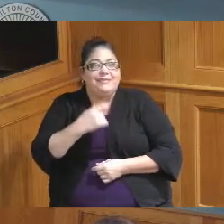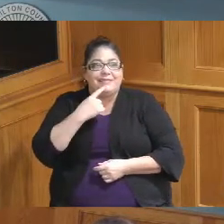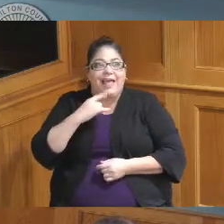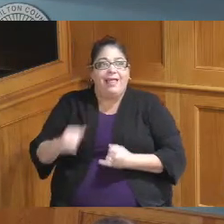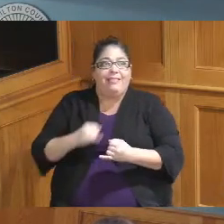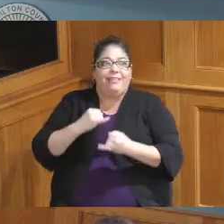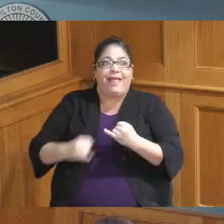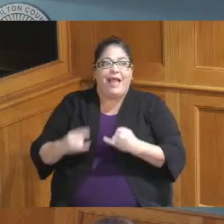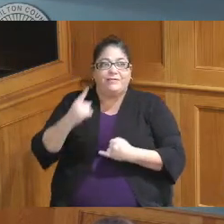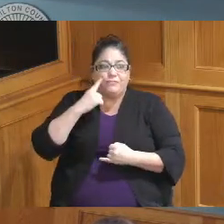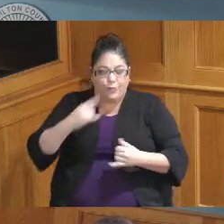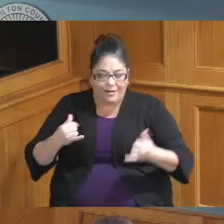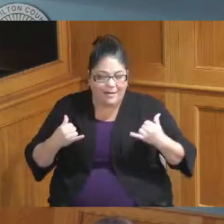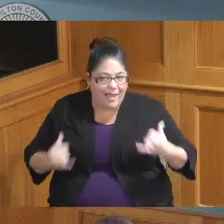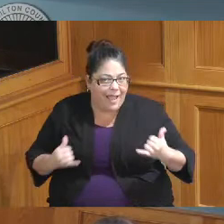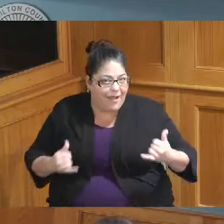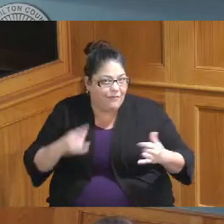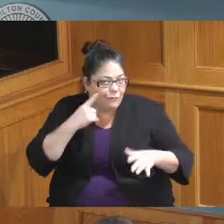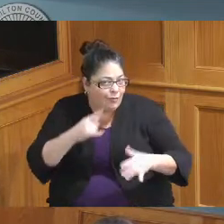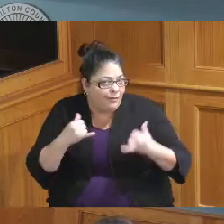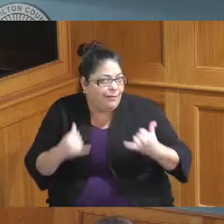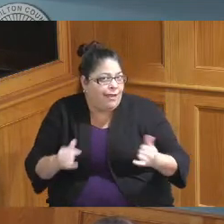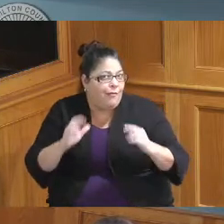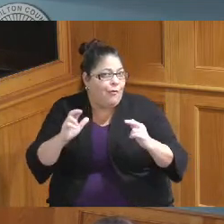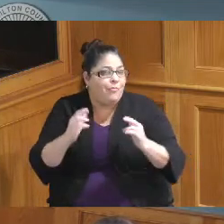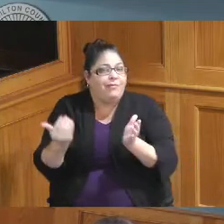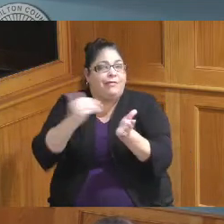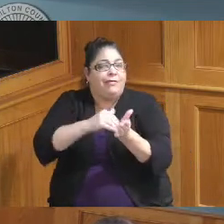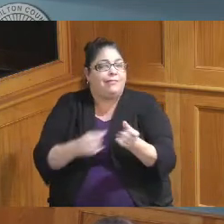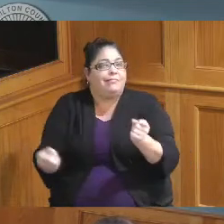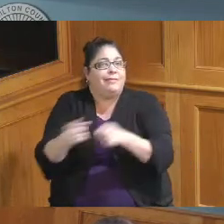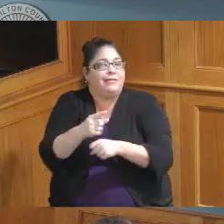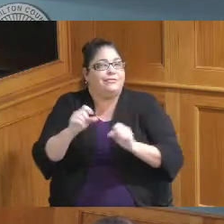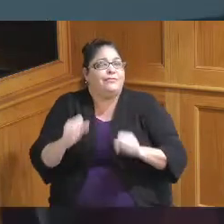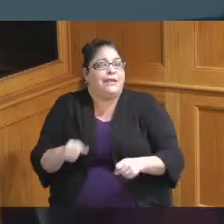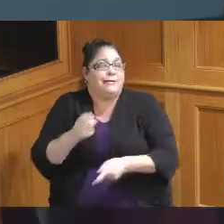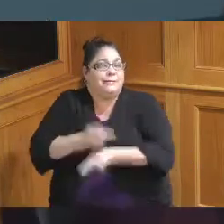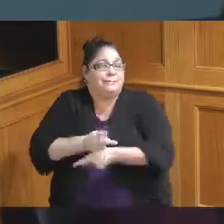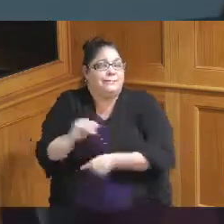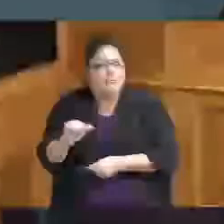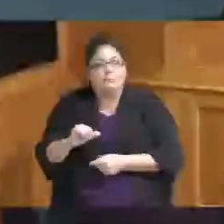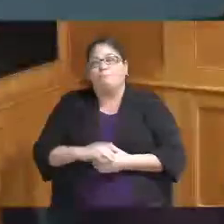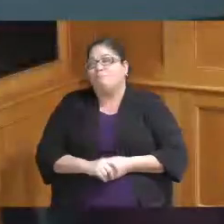for now and I'm hoping that we can continue it in our next budget so that's all I have thank you I